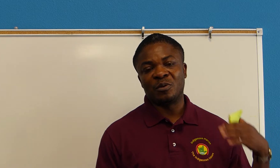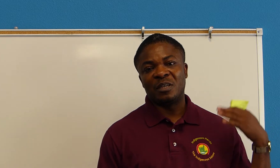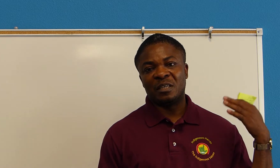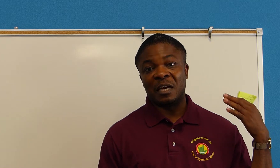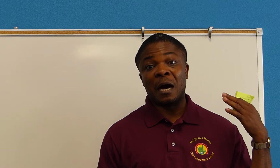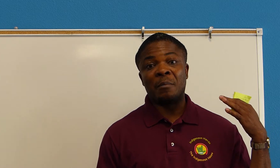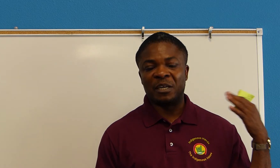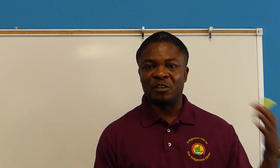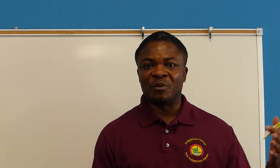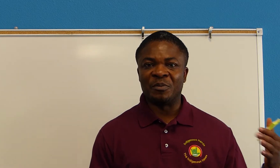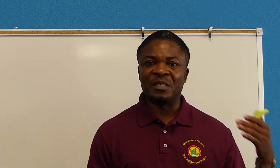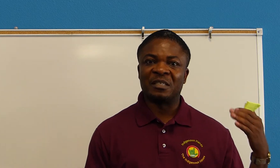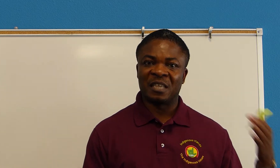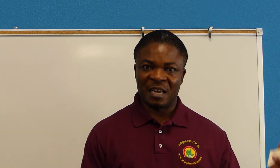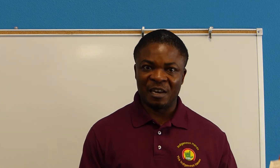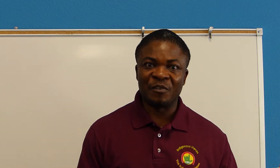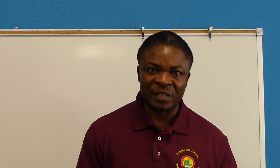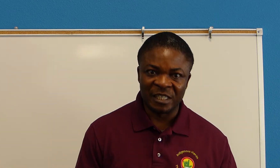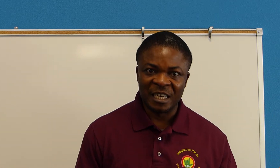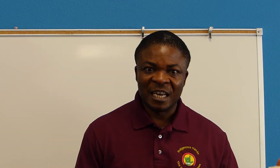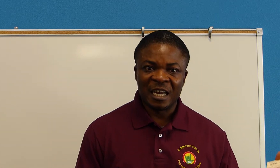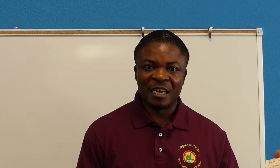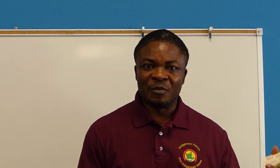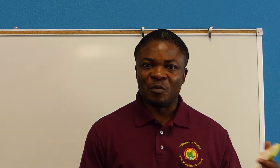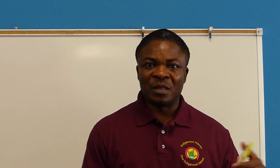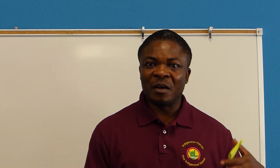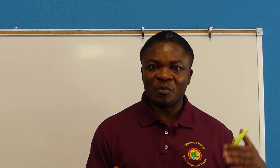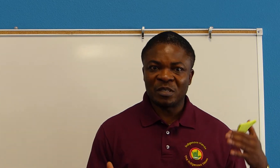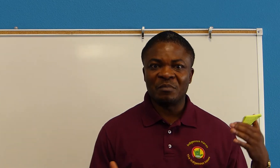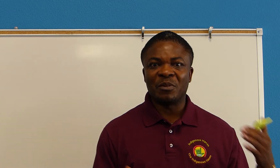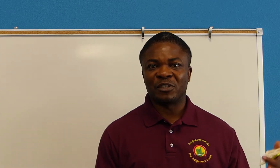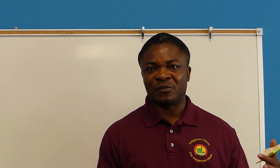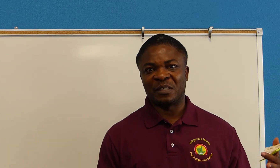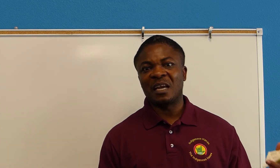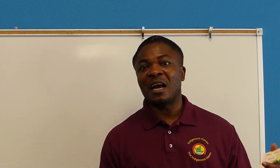Adamorobe Signed Language and without wasting much of a time